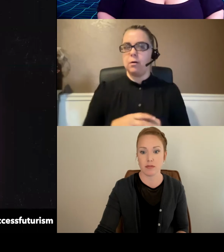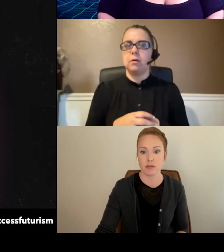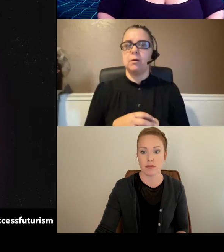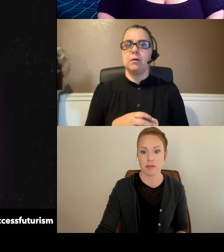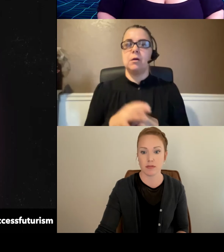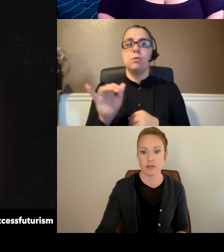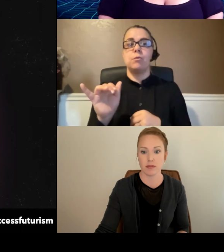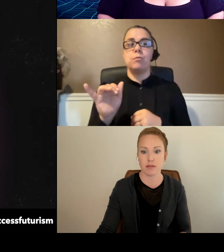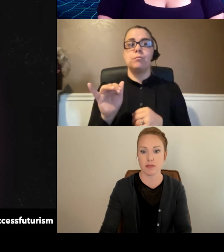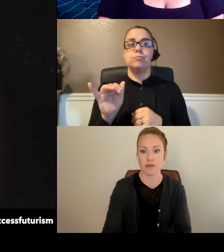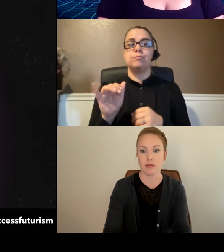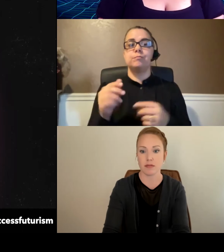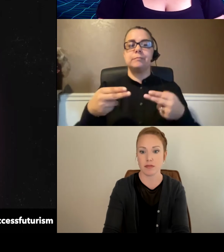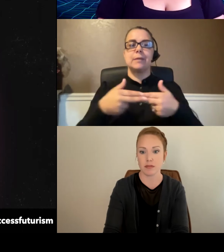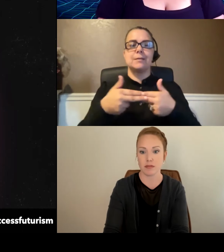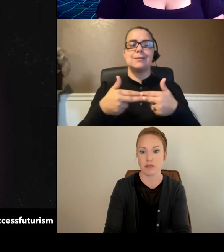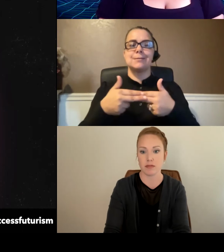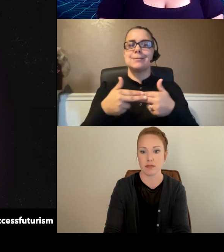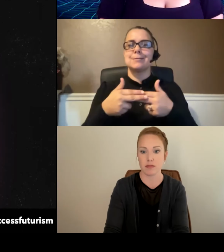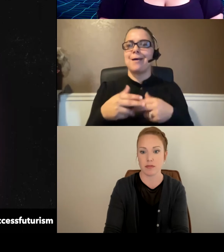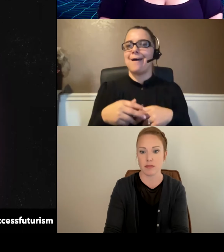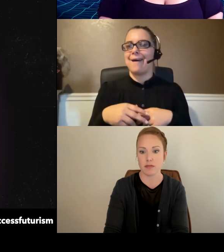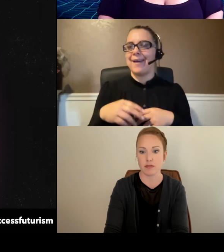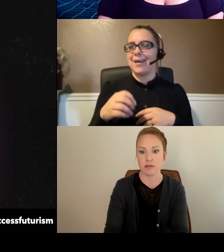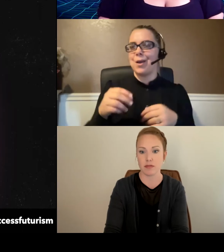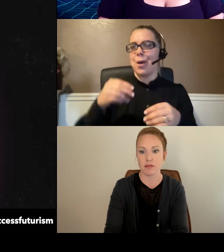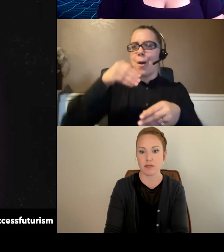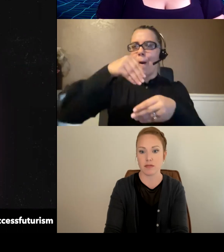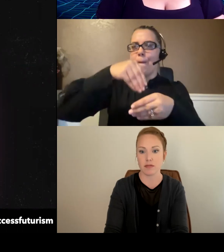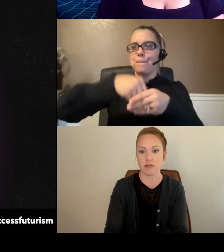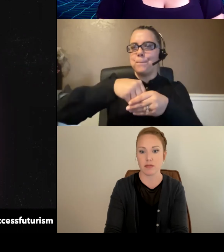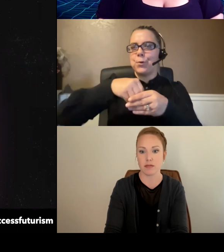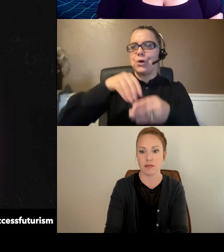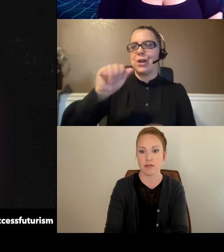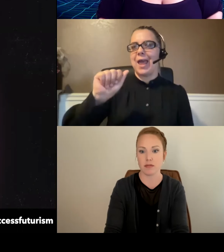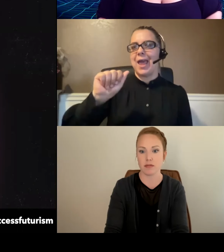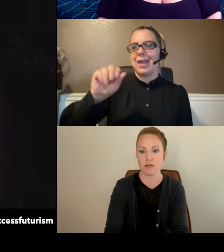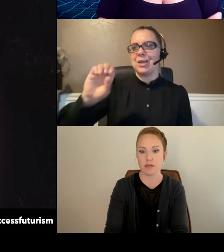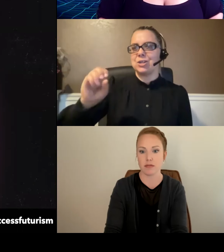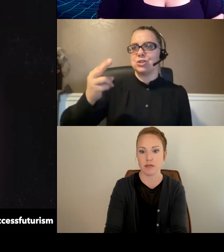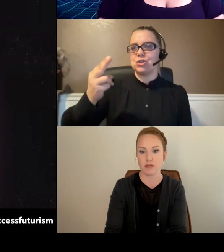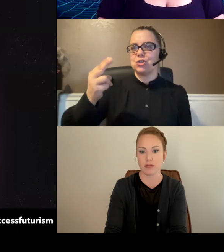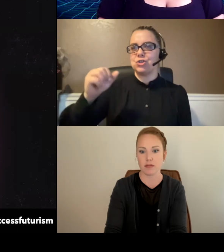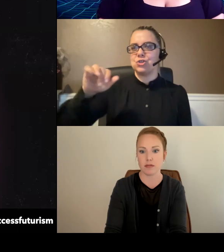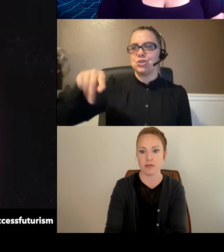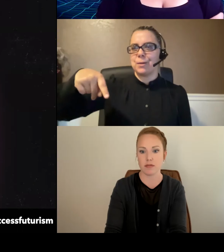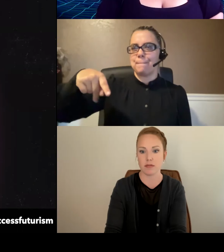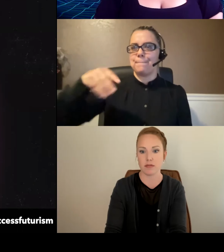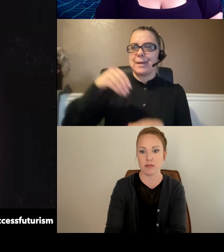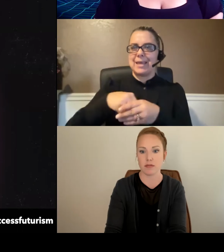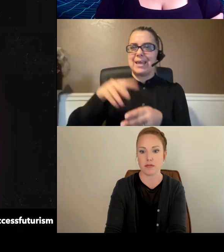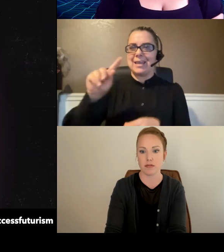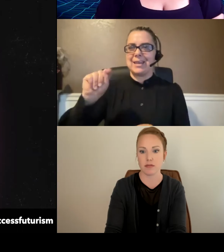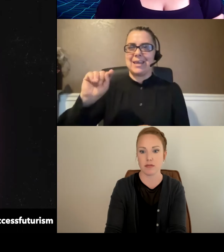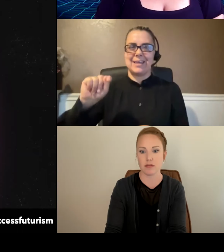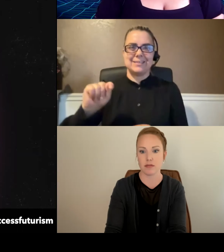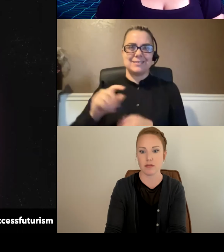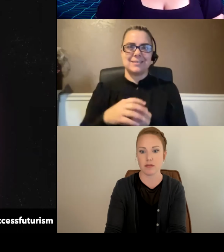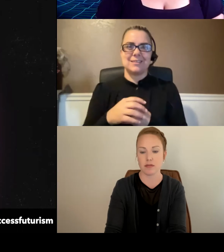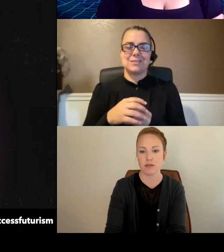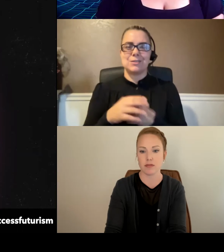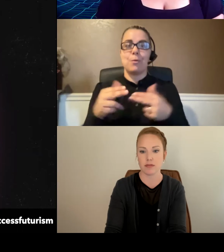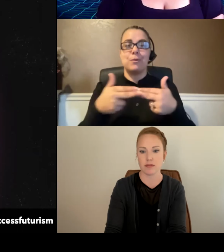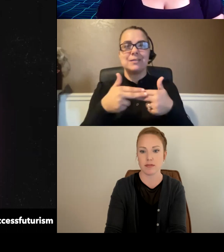of 'put a chip in it - the brain computer dilemma'. And on this slide is a graphic of a person that